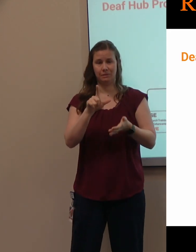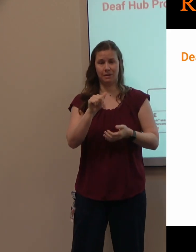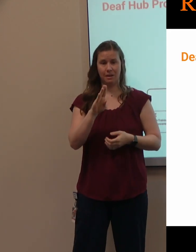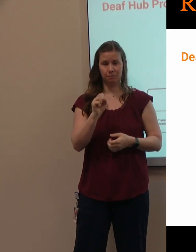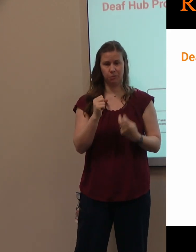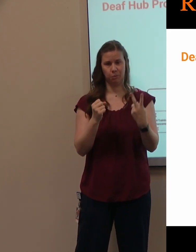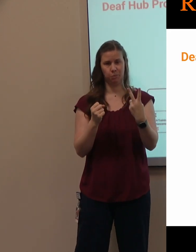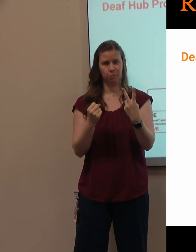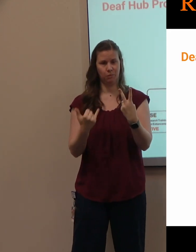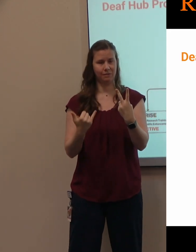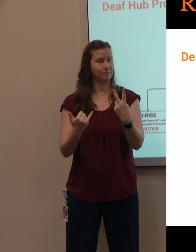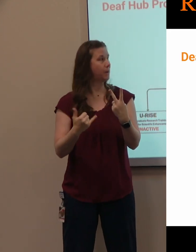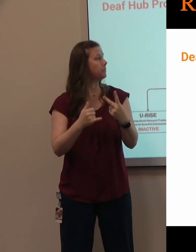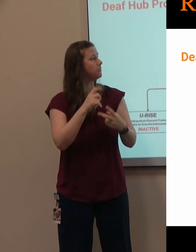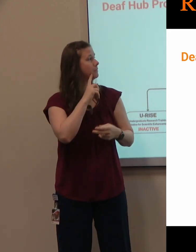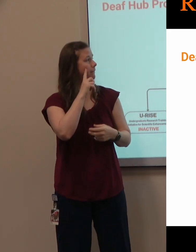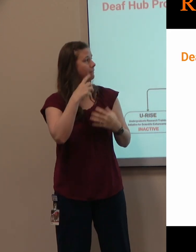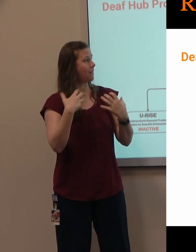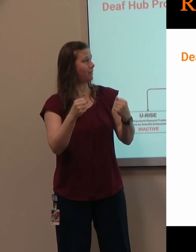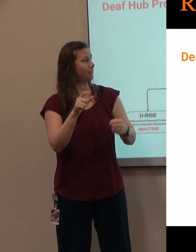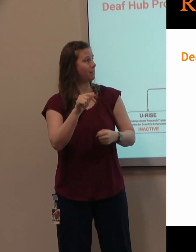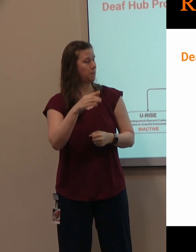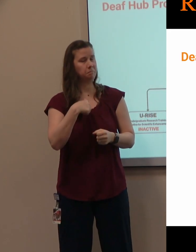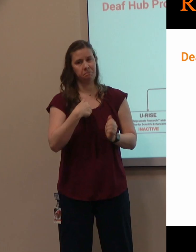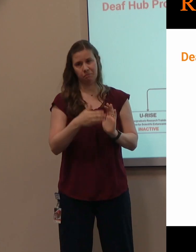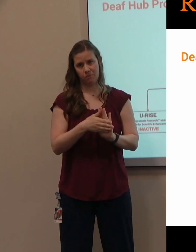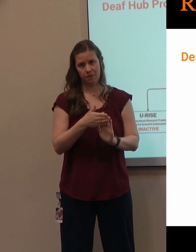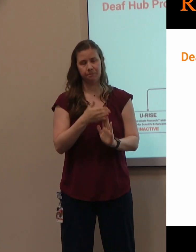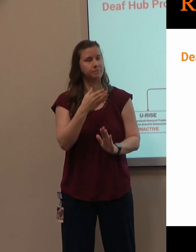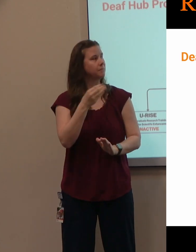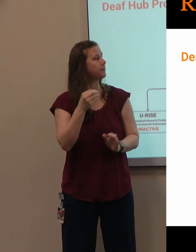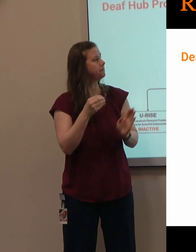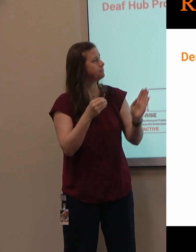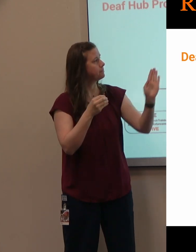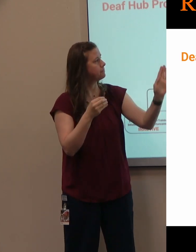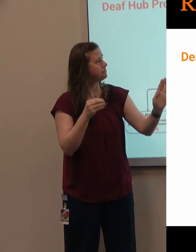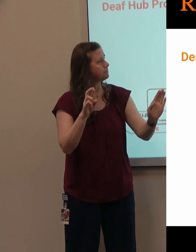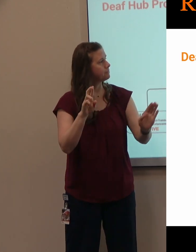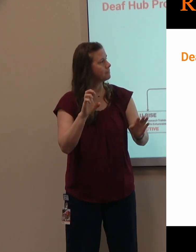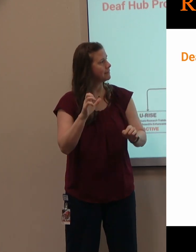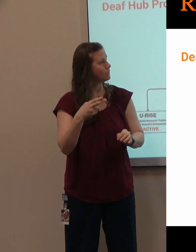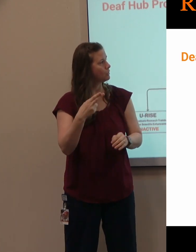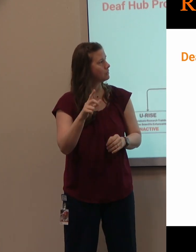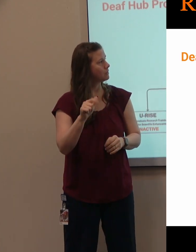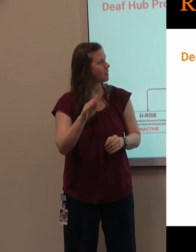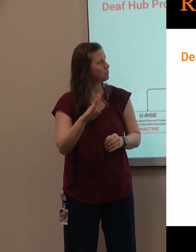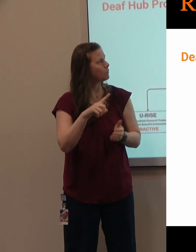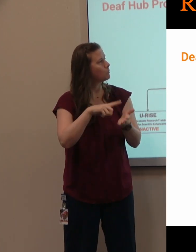So we have two research labs right now. We have the Deaf Health Lab that I run. And then we have the REACH Lab,